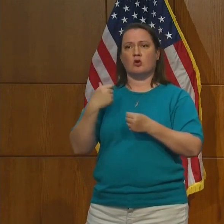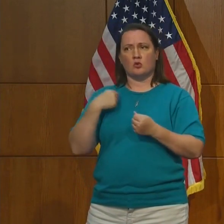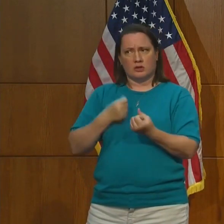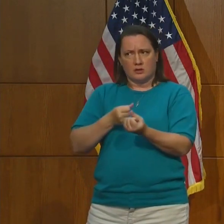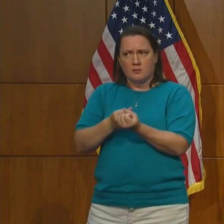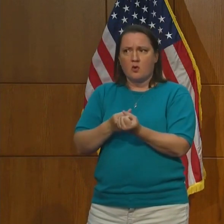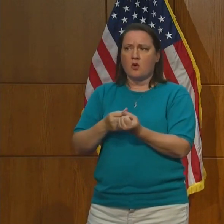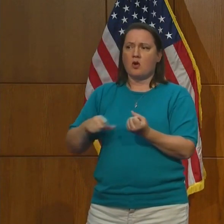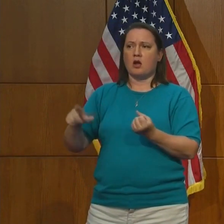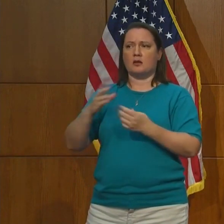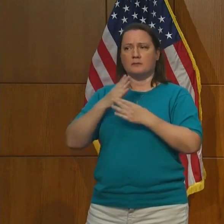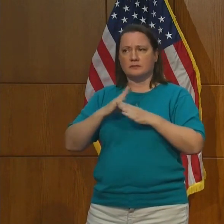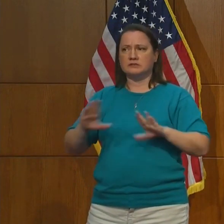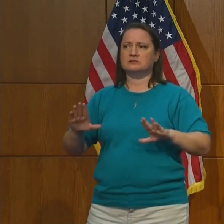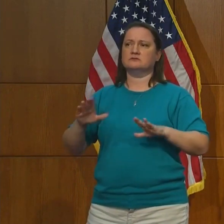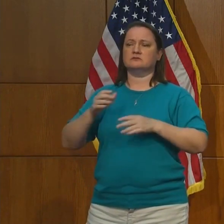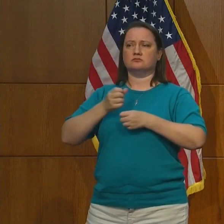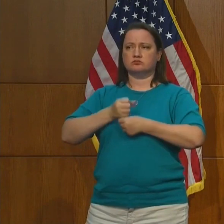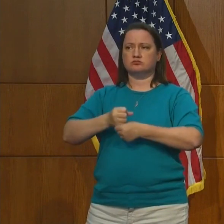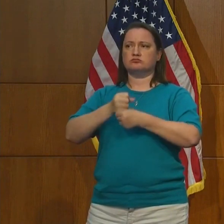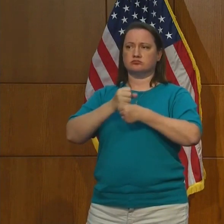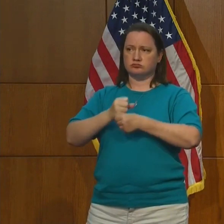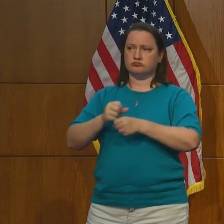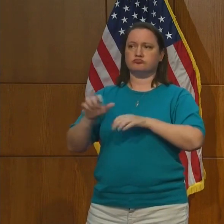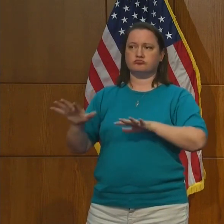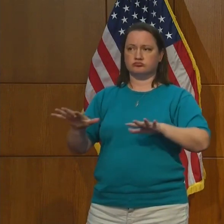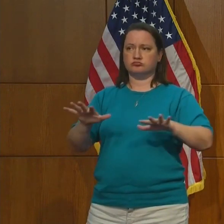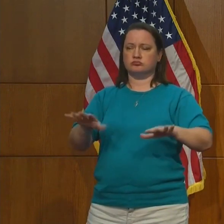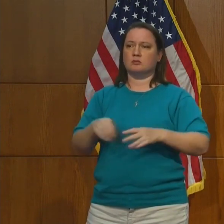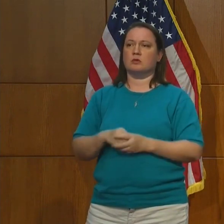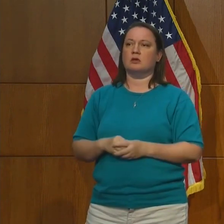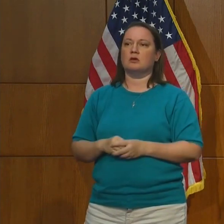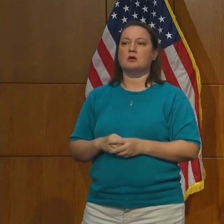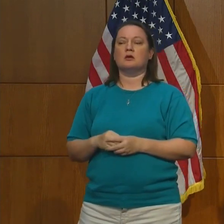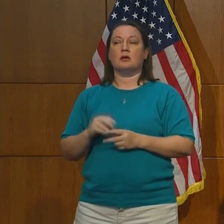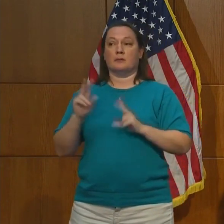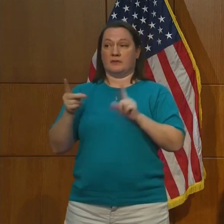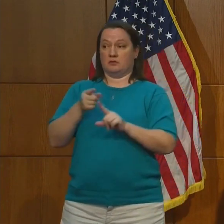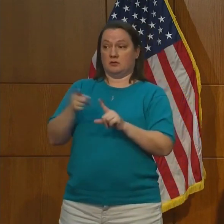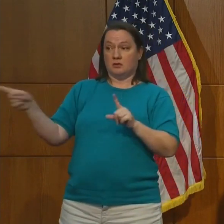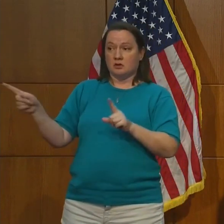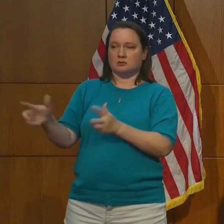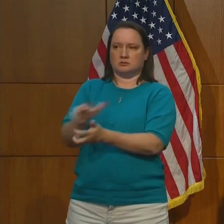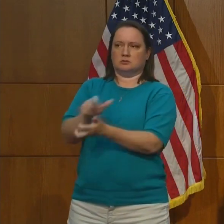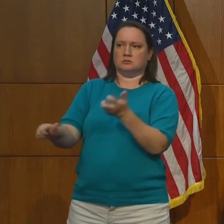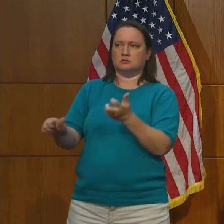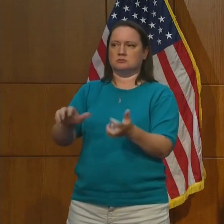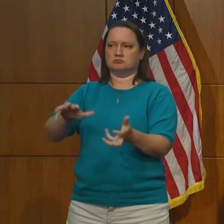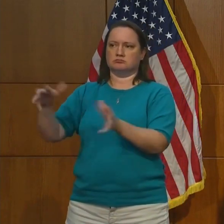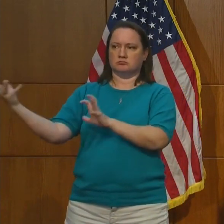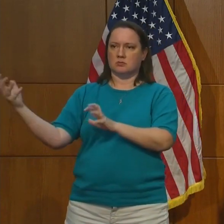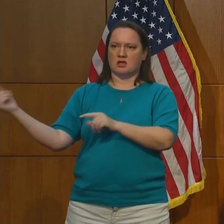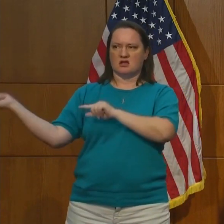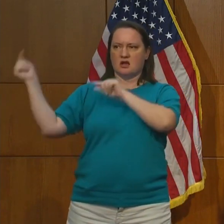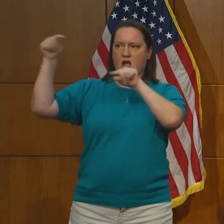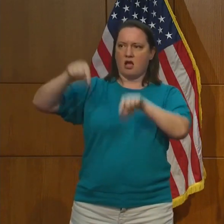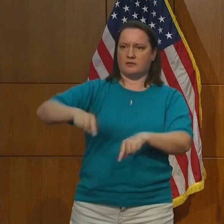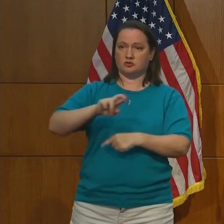THAT. FIRST ALL WHEN WE TALK ABOUT TESTING WE CERTAINLY CAN DOWN PEACEFUL PROTESTS. WE